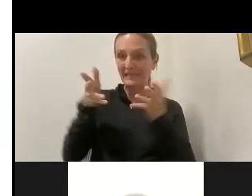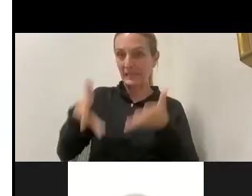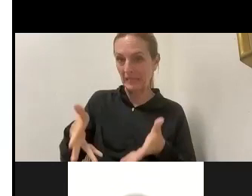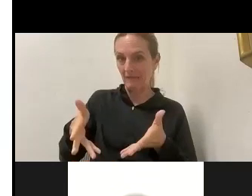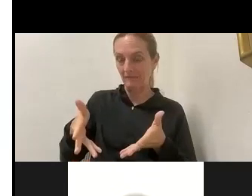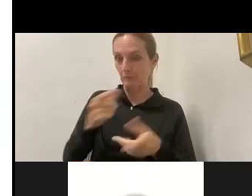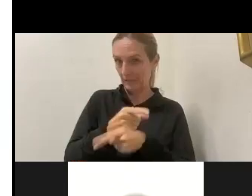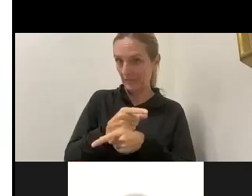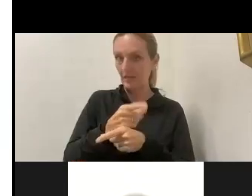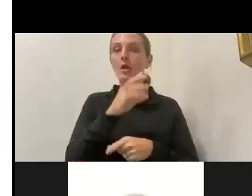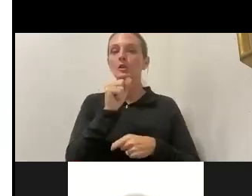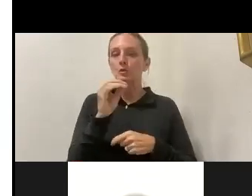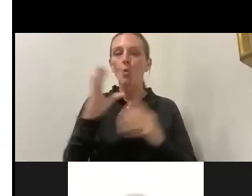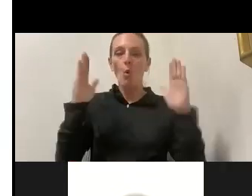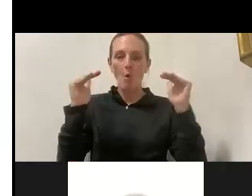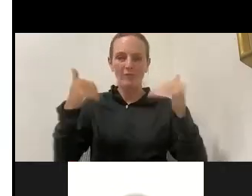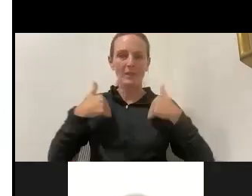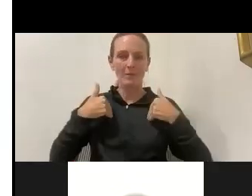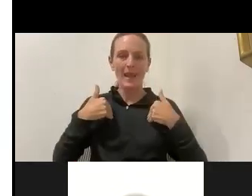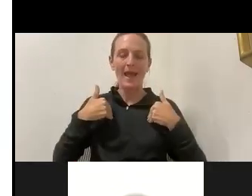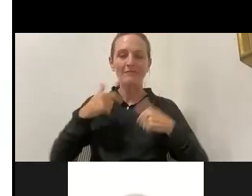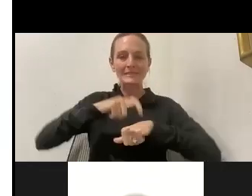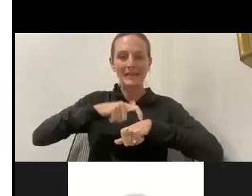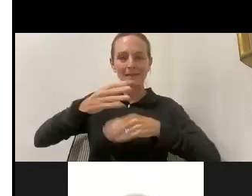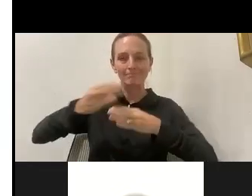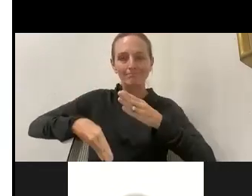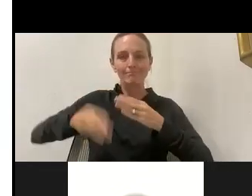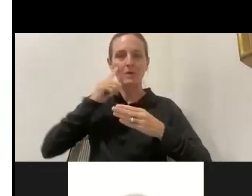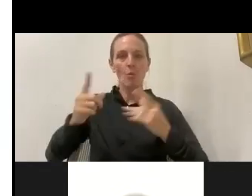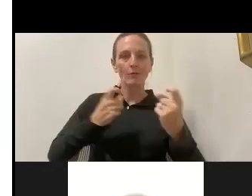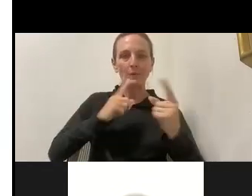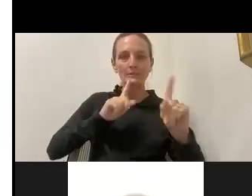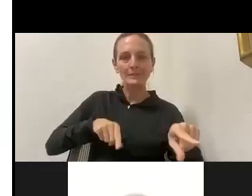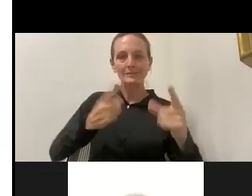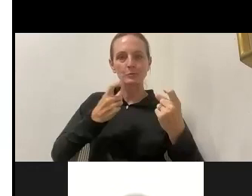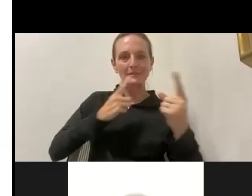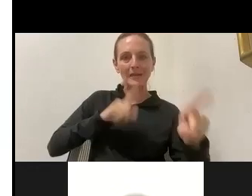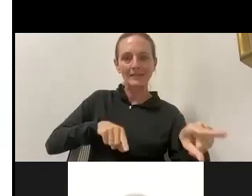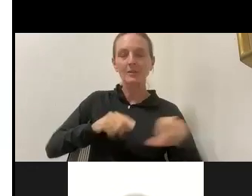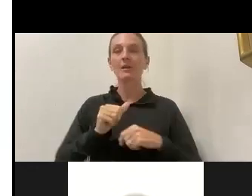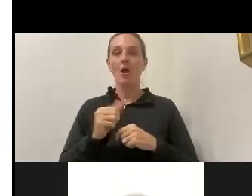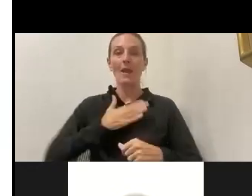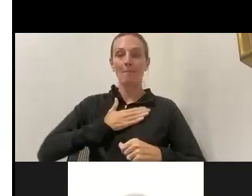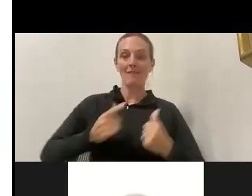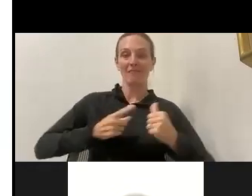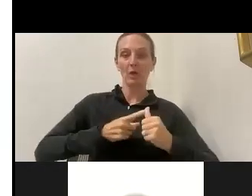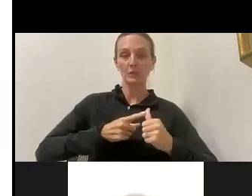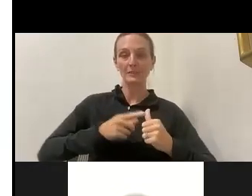and hopefully we will have some time for some questions and answers. So, my first tip is,